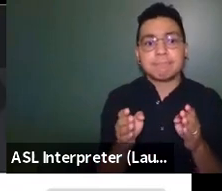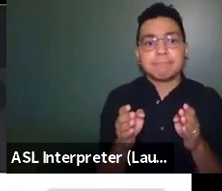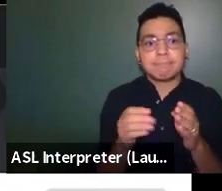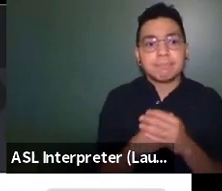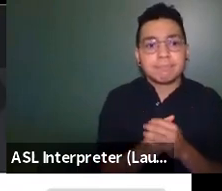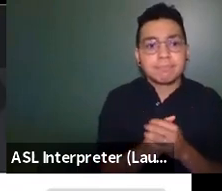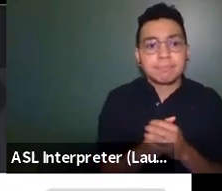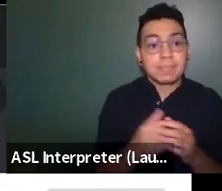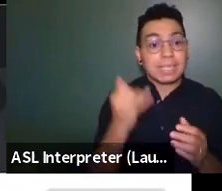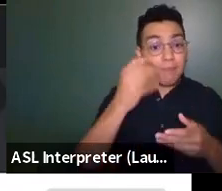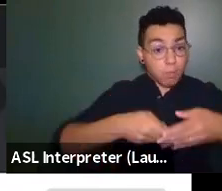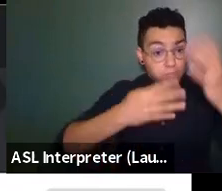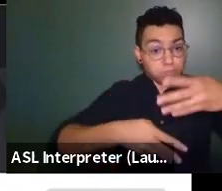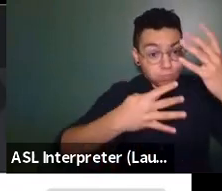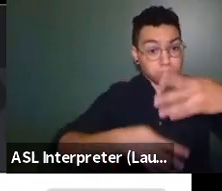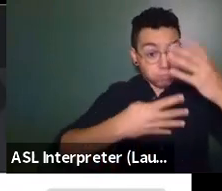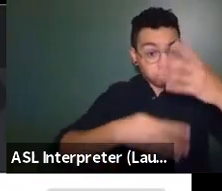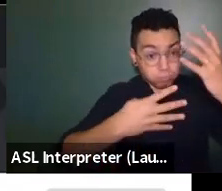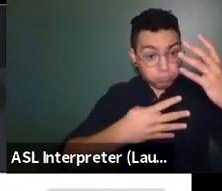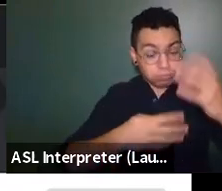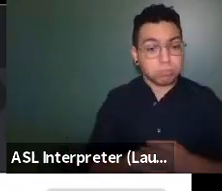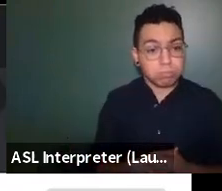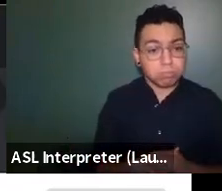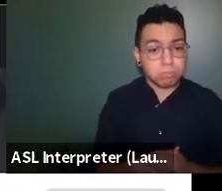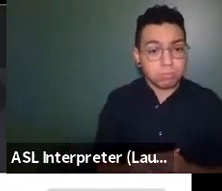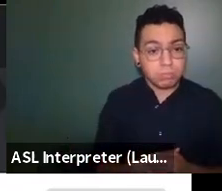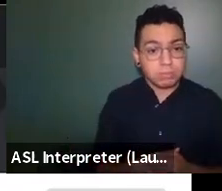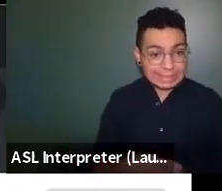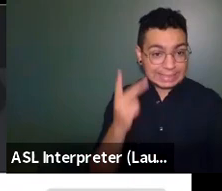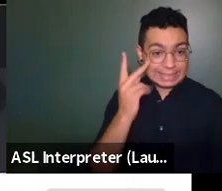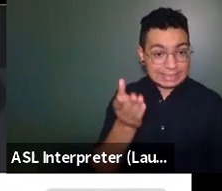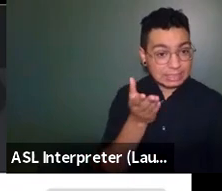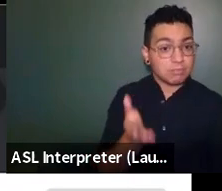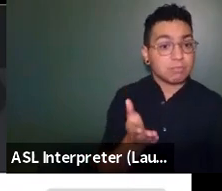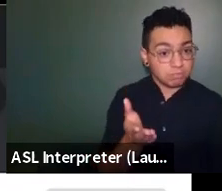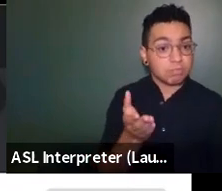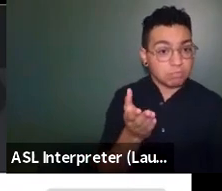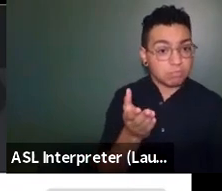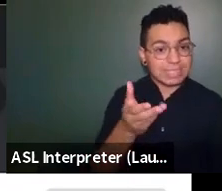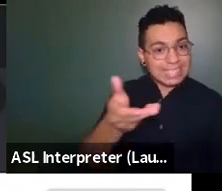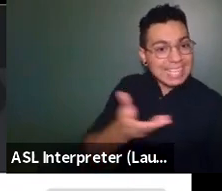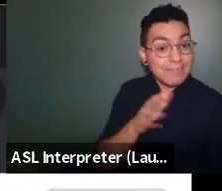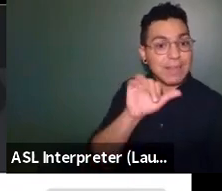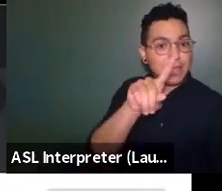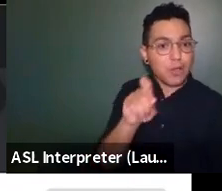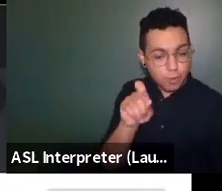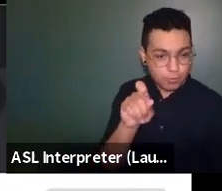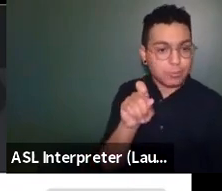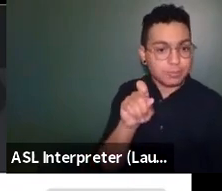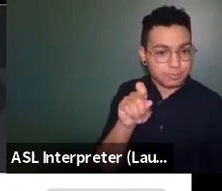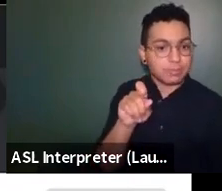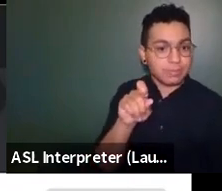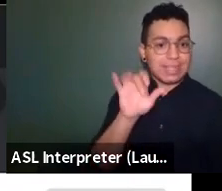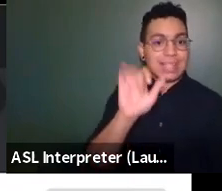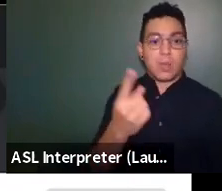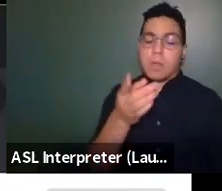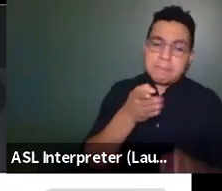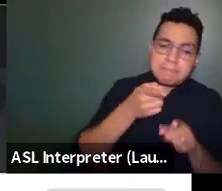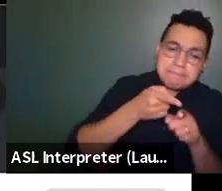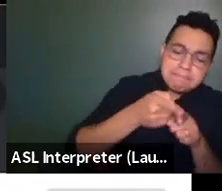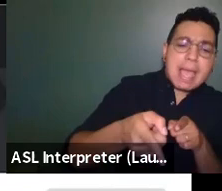ESD 112 - Katherine Livick: If I scroll down, a little bit, I have my invite code section and this is one of the main questions